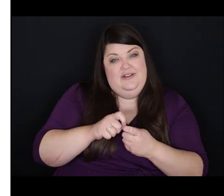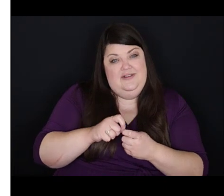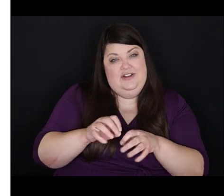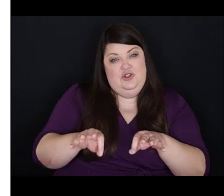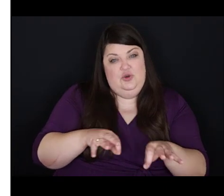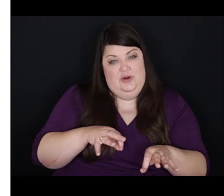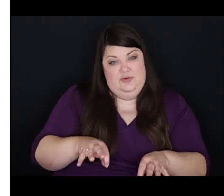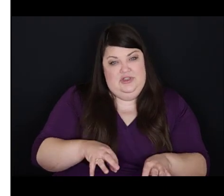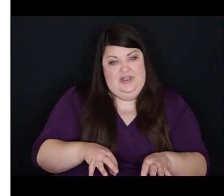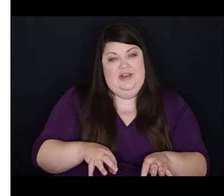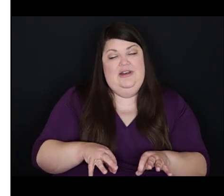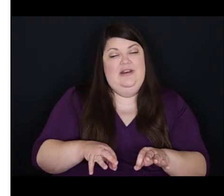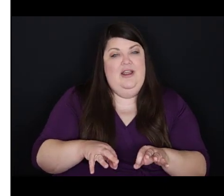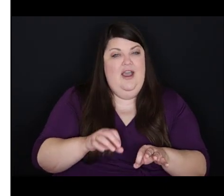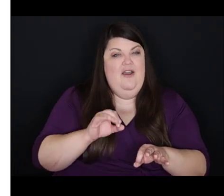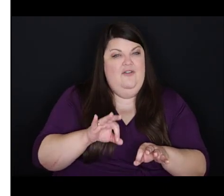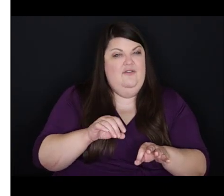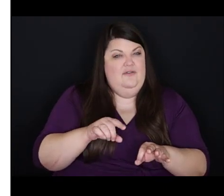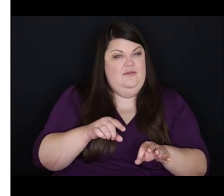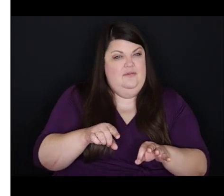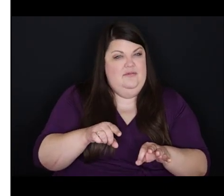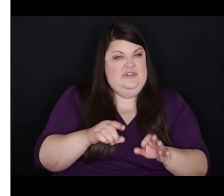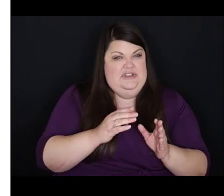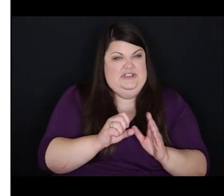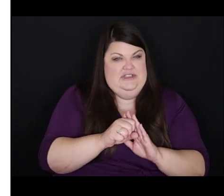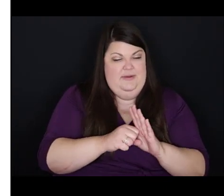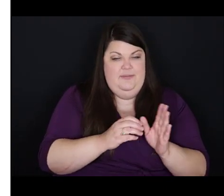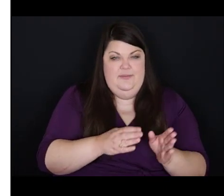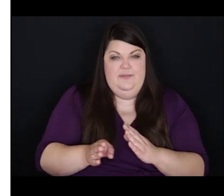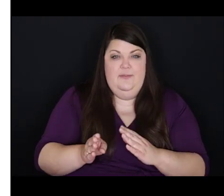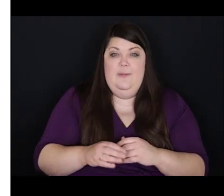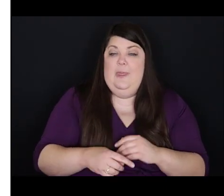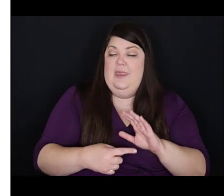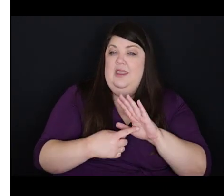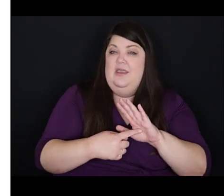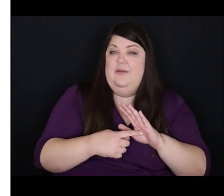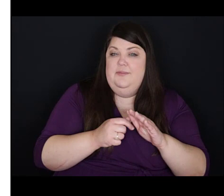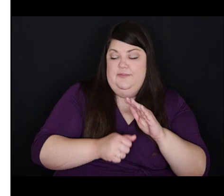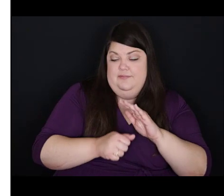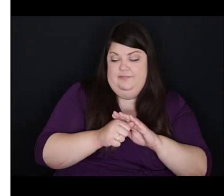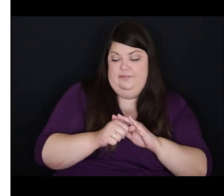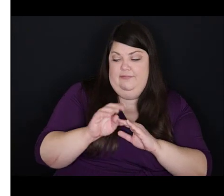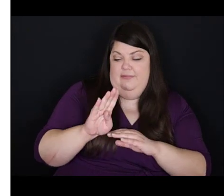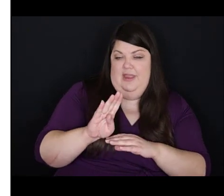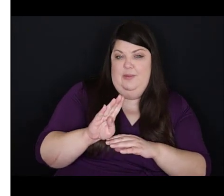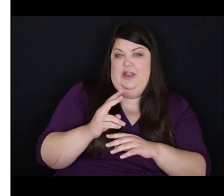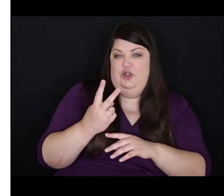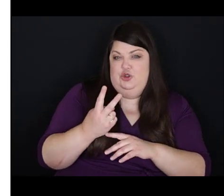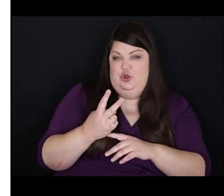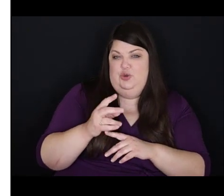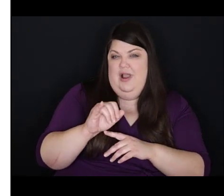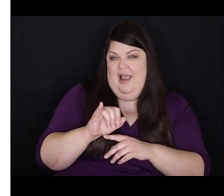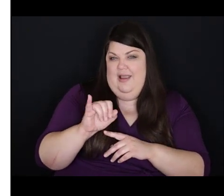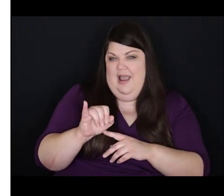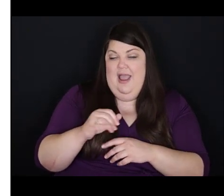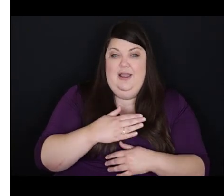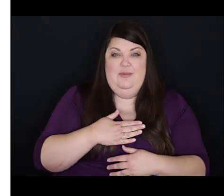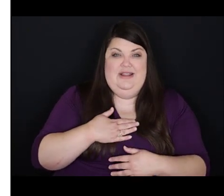section of the State Plan. For example, under Description (b)(2)(ii). Please be specific.